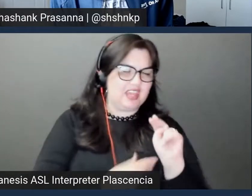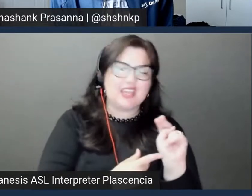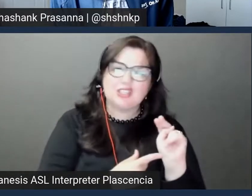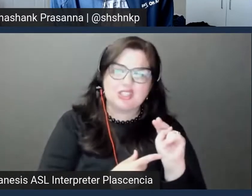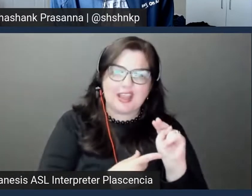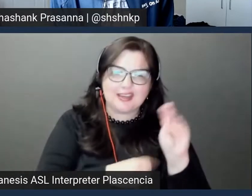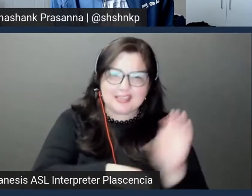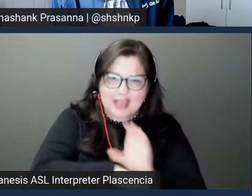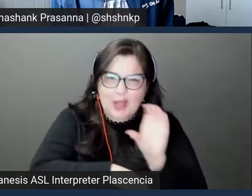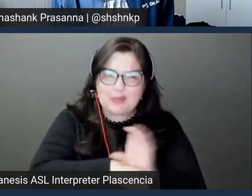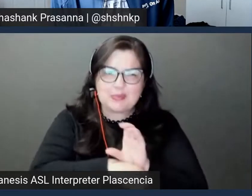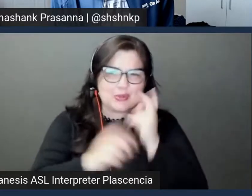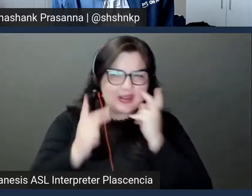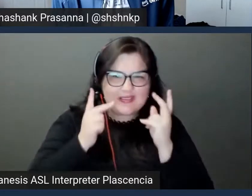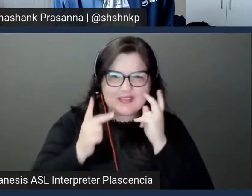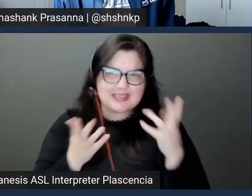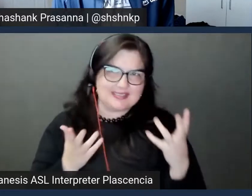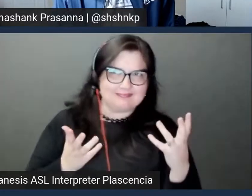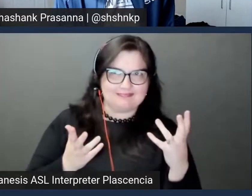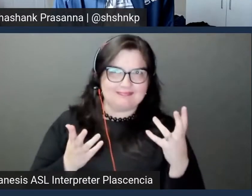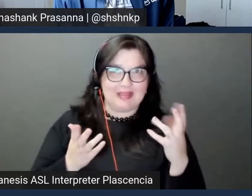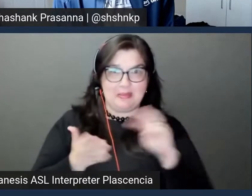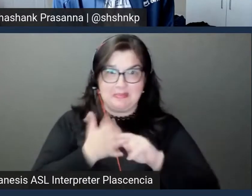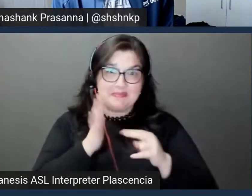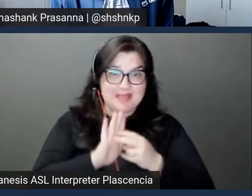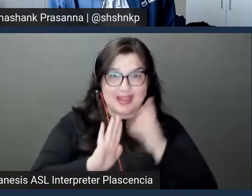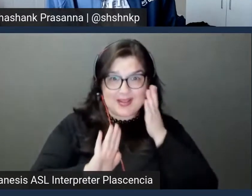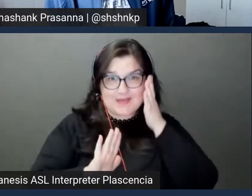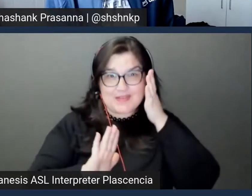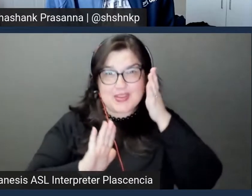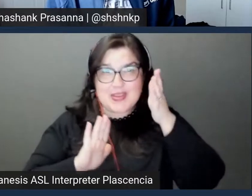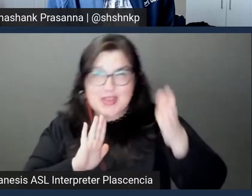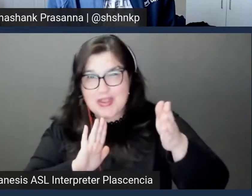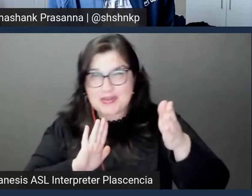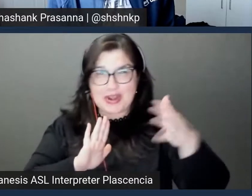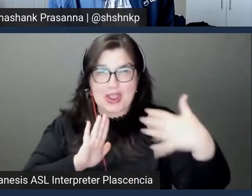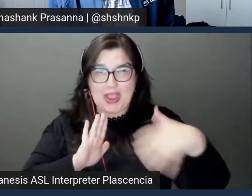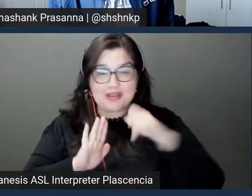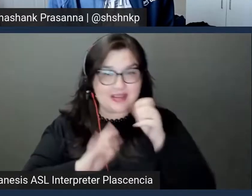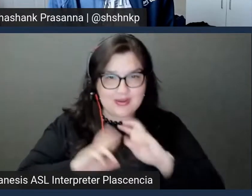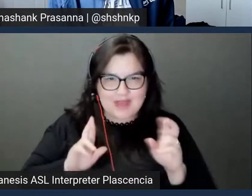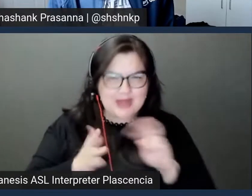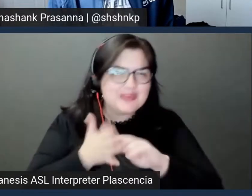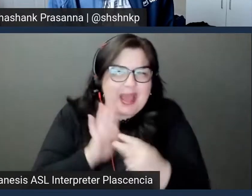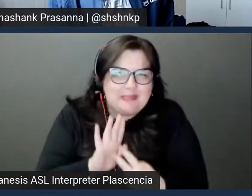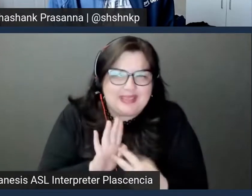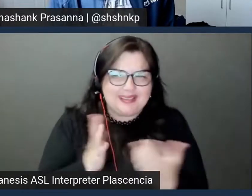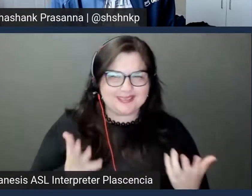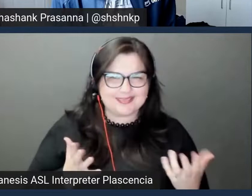It sounds very cyberpunky, but what is it actually when you say computer vision. Yeah, totally.